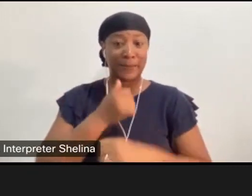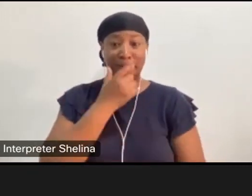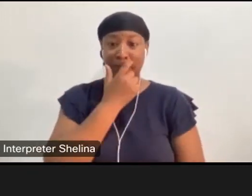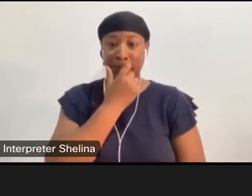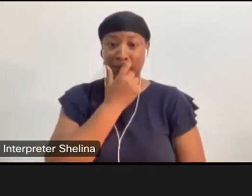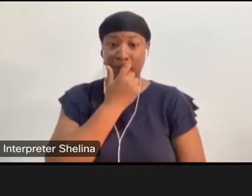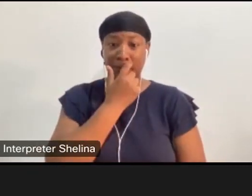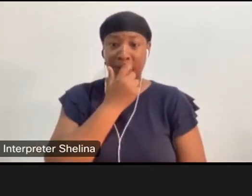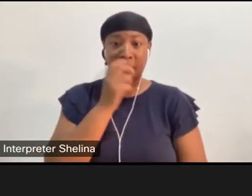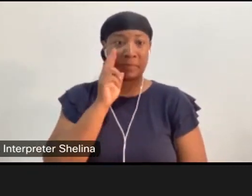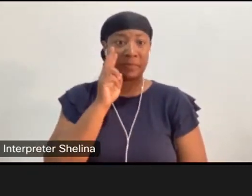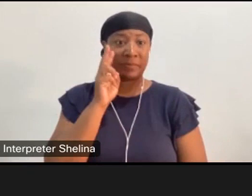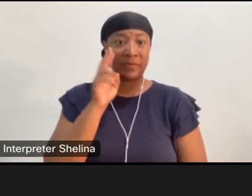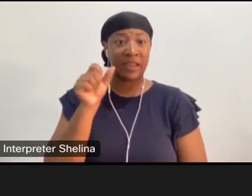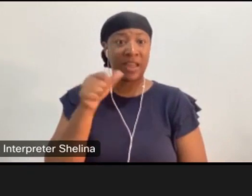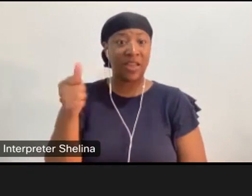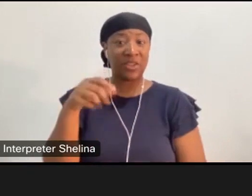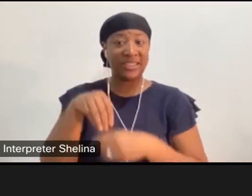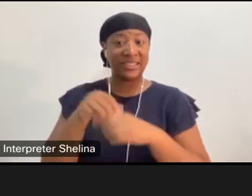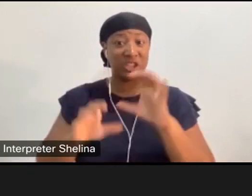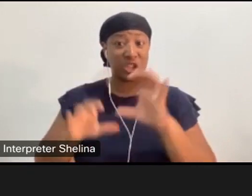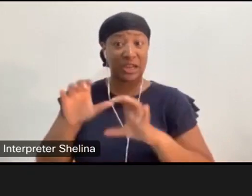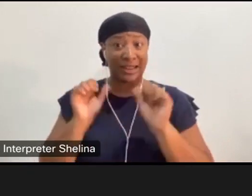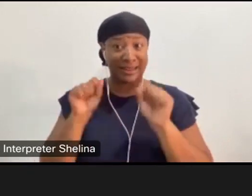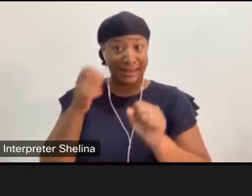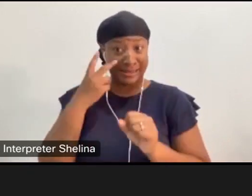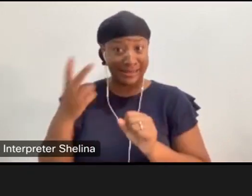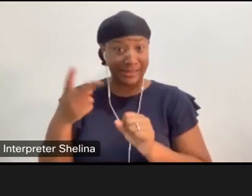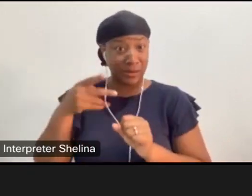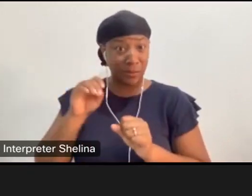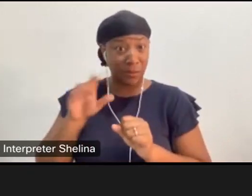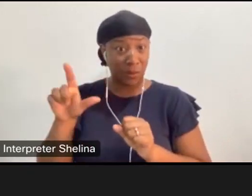Maybe others can let us know in the chat if they see the poll if other participants can see.